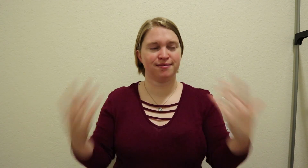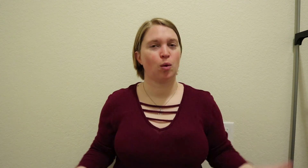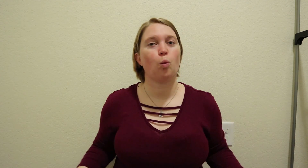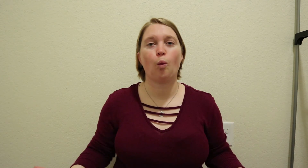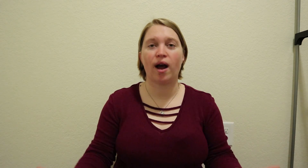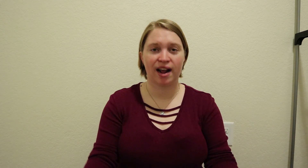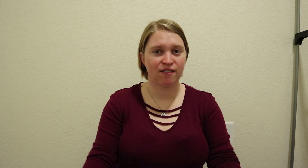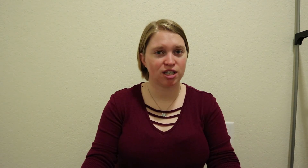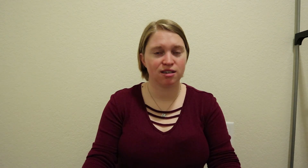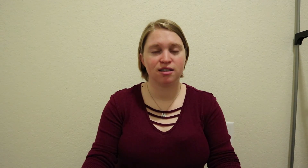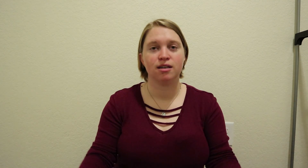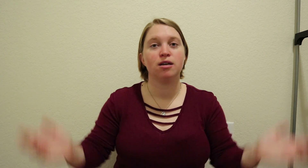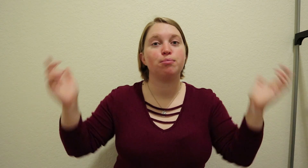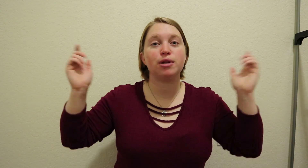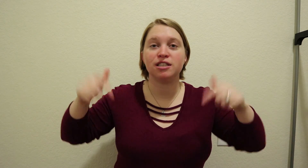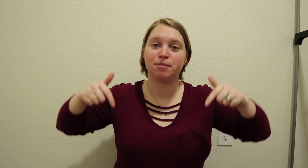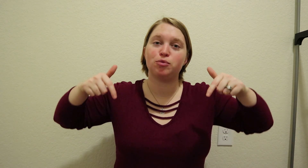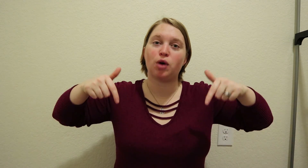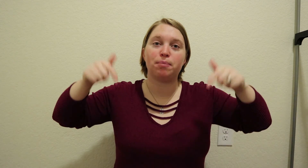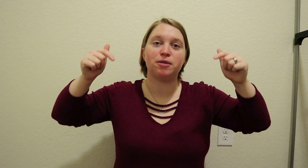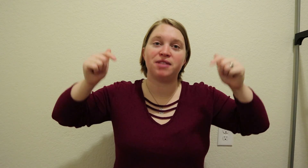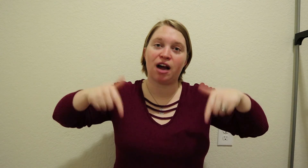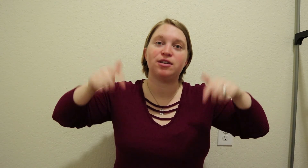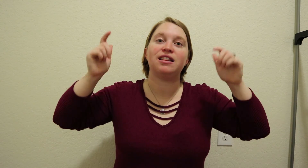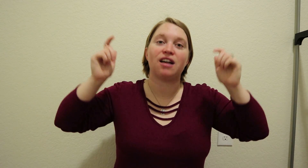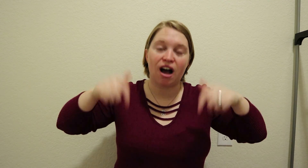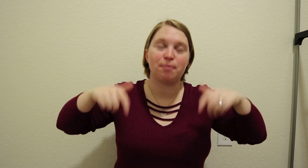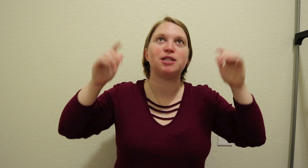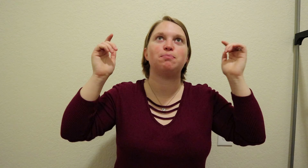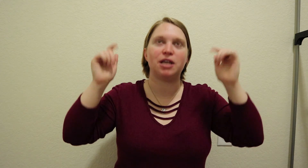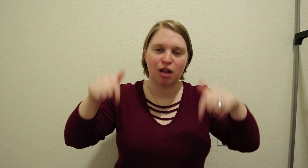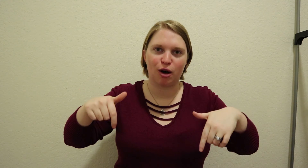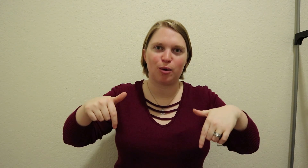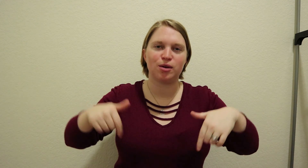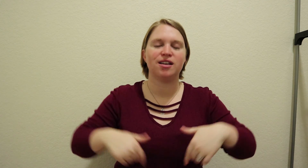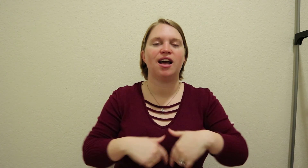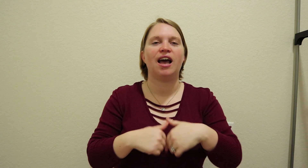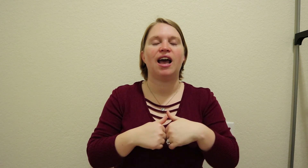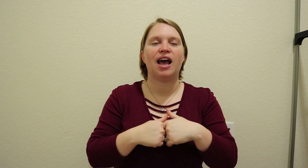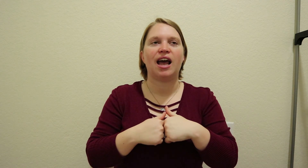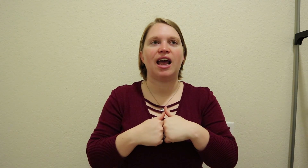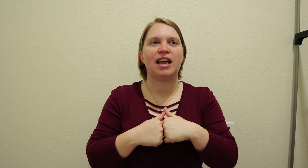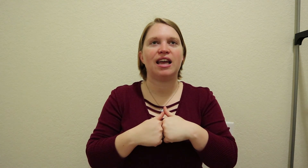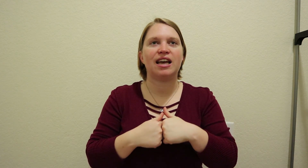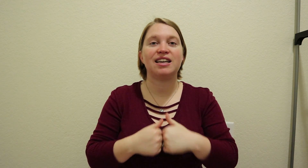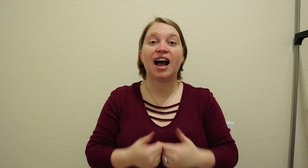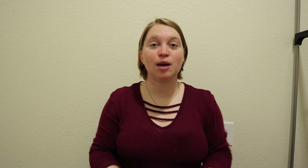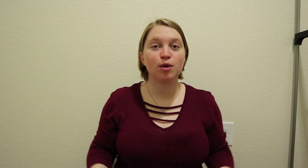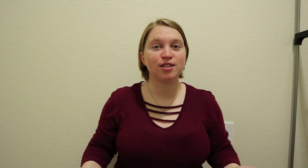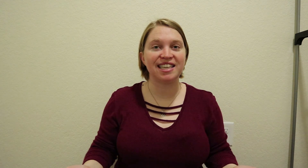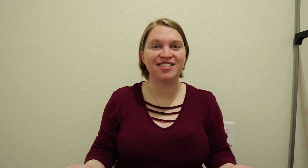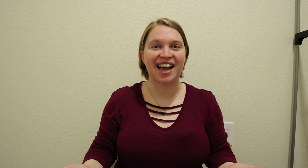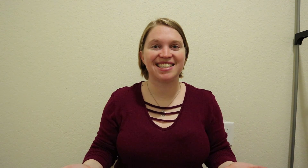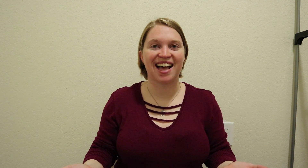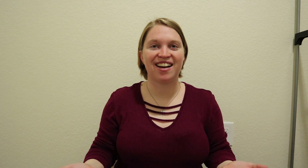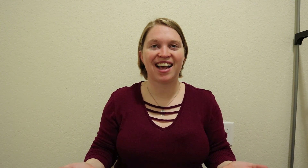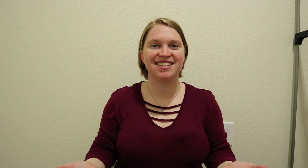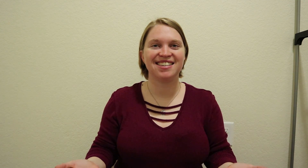whatever, please drop them down in the comment below and I will see you next Saturday